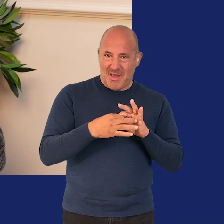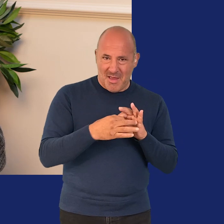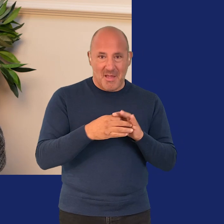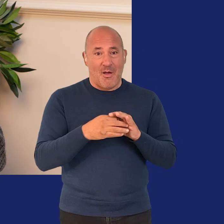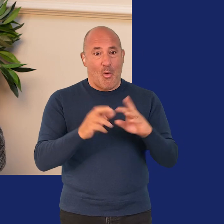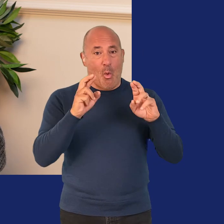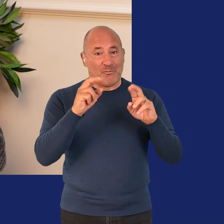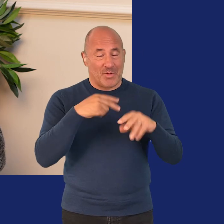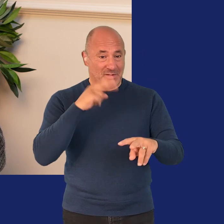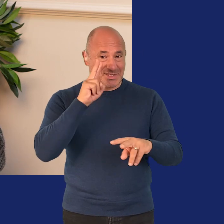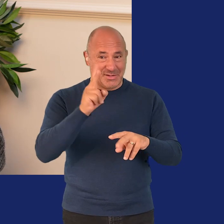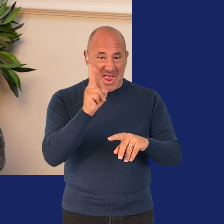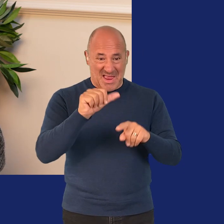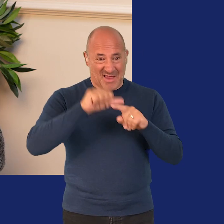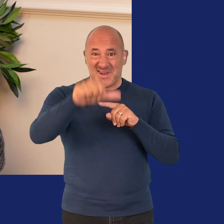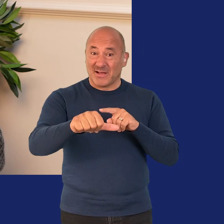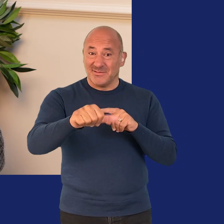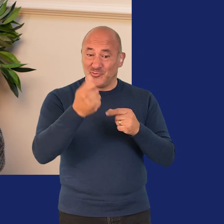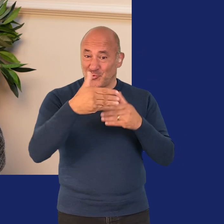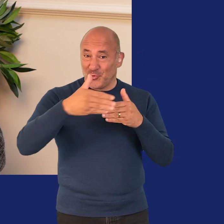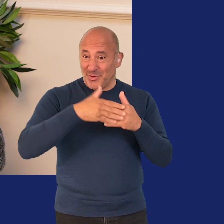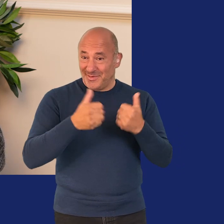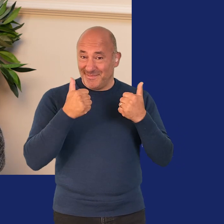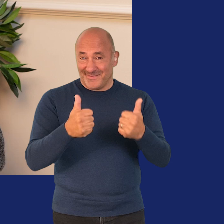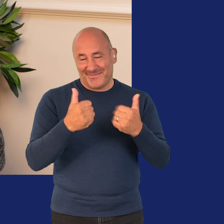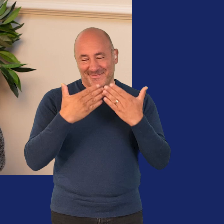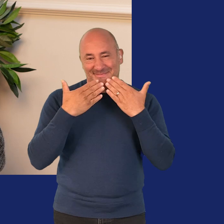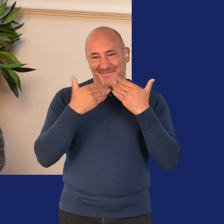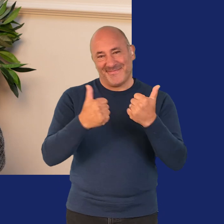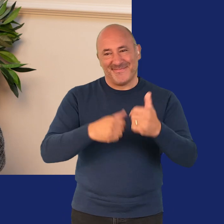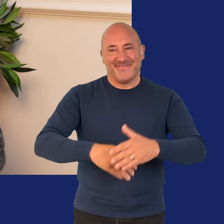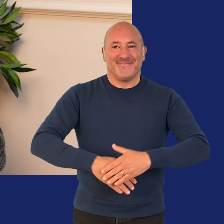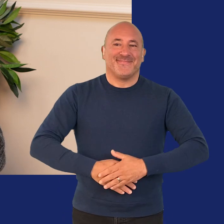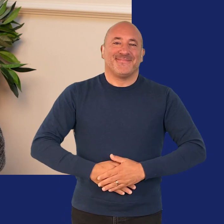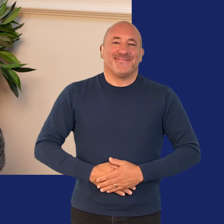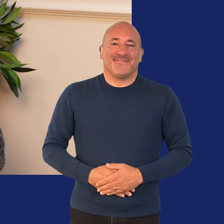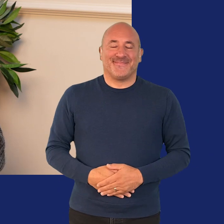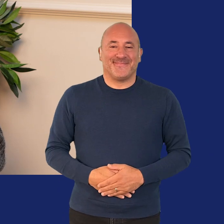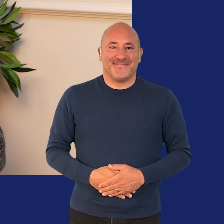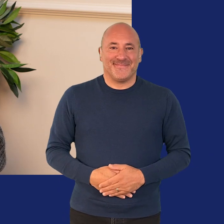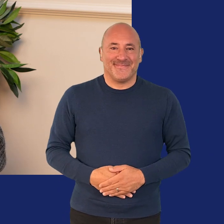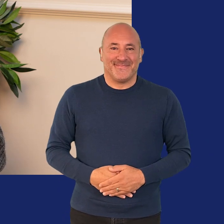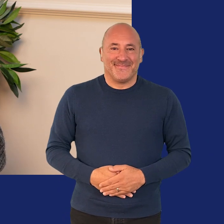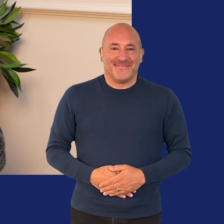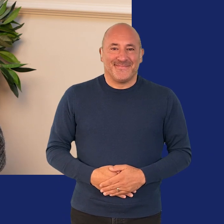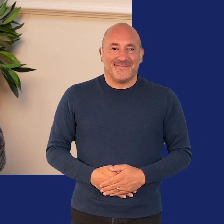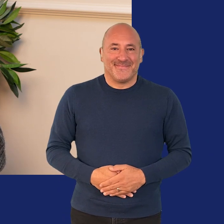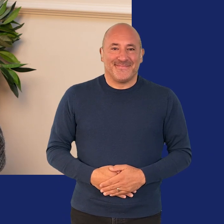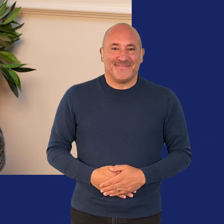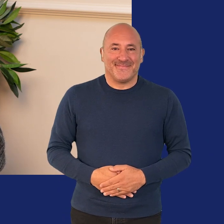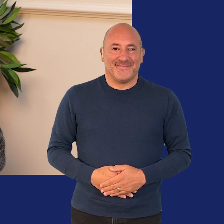and sub and hopefully will catch you